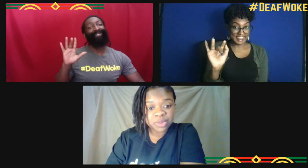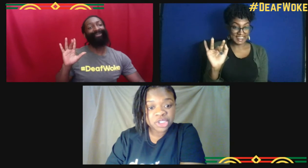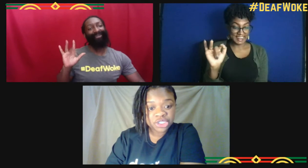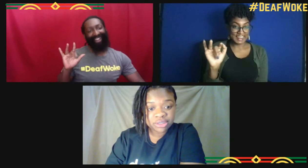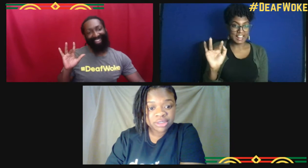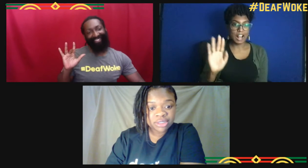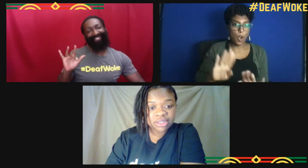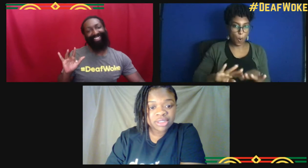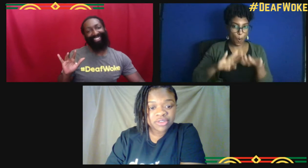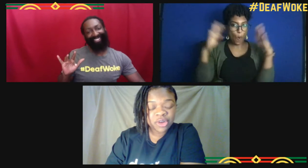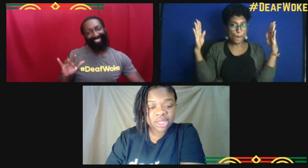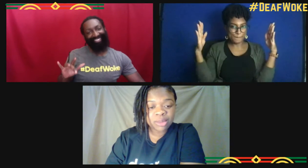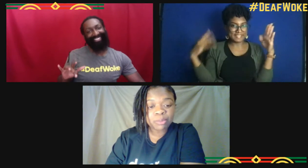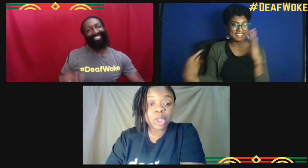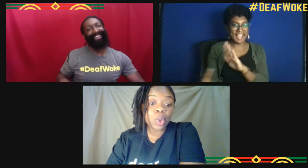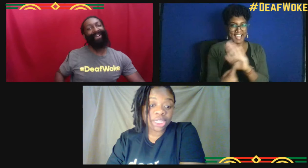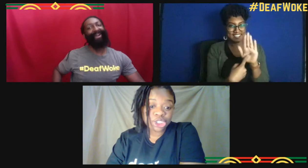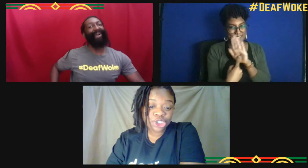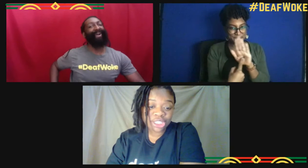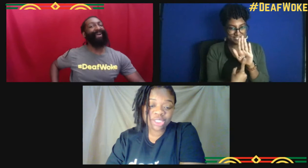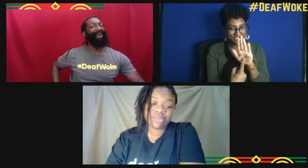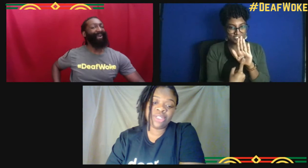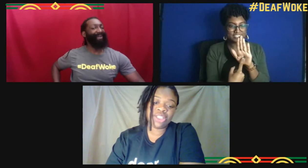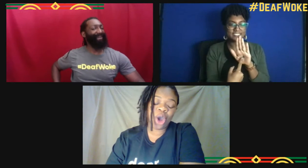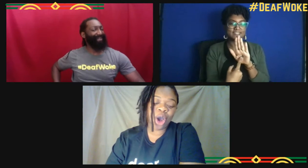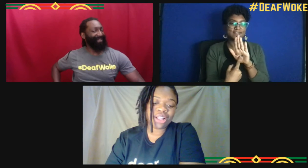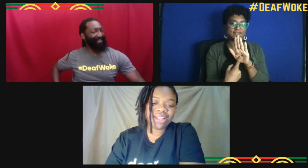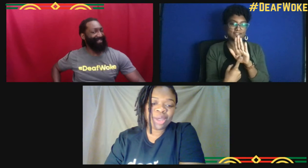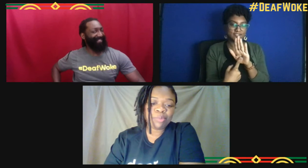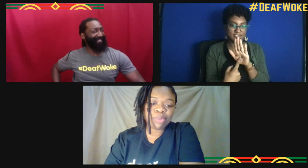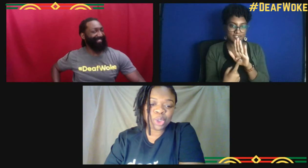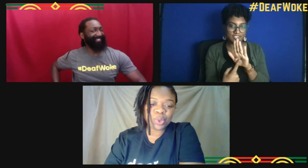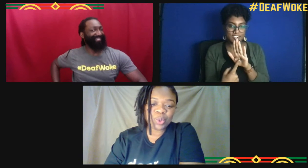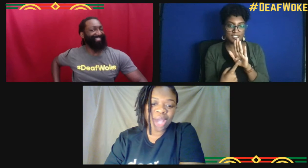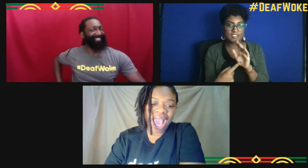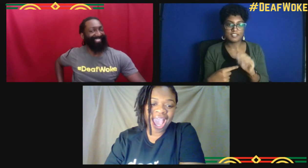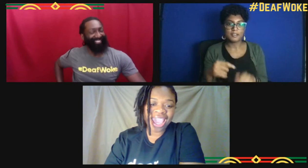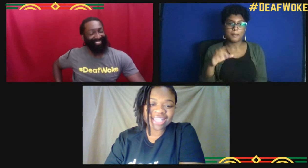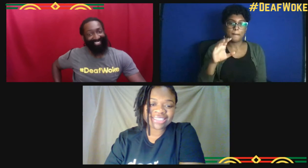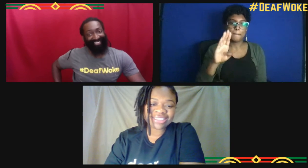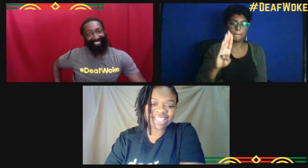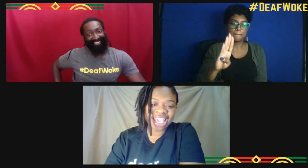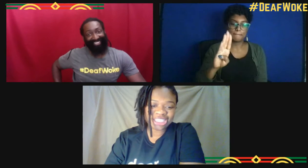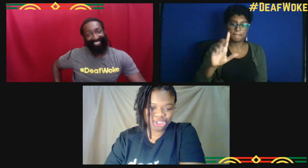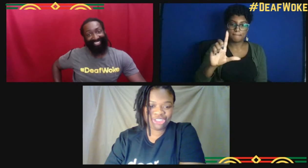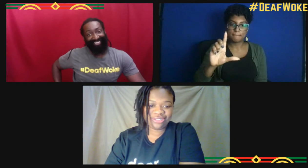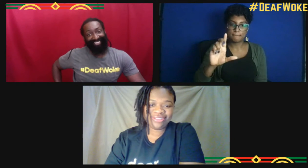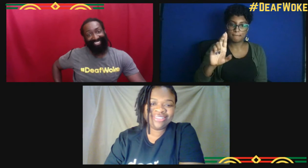the exhibition for Bluish that's what it's called blue I-S-H.